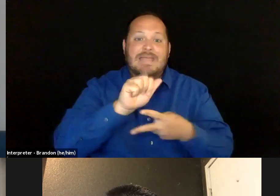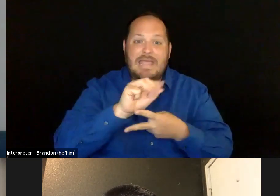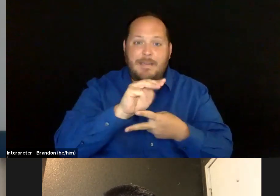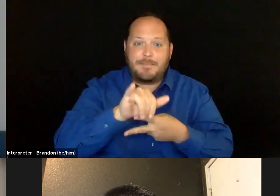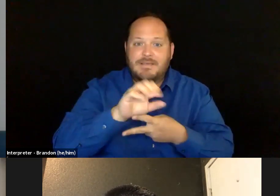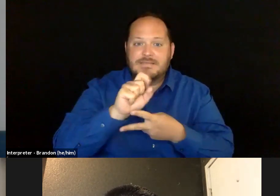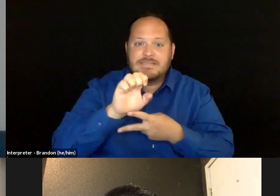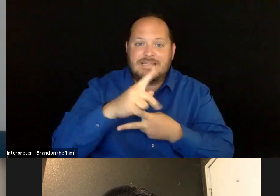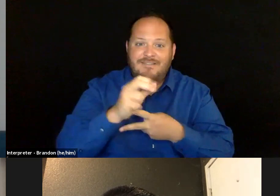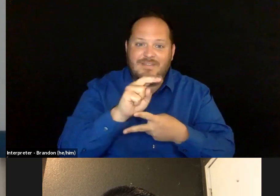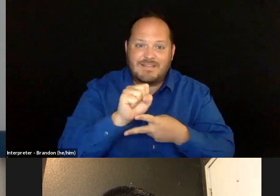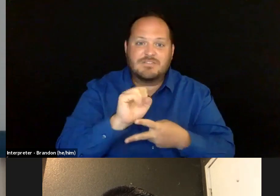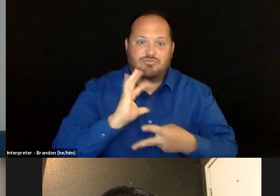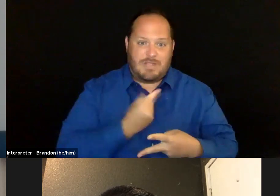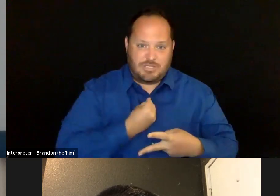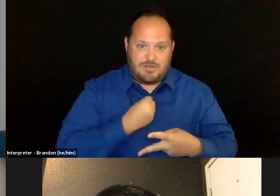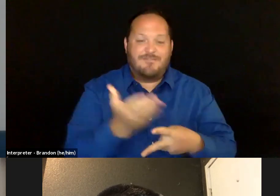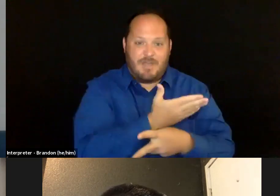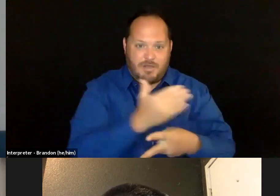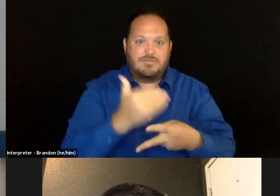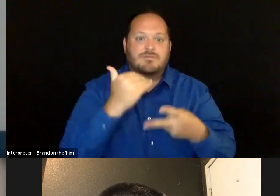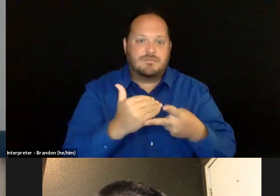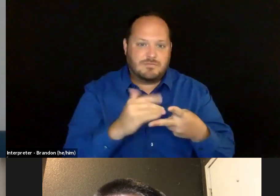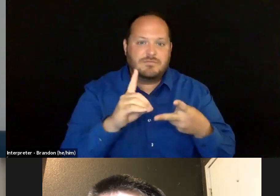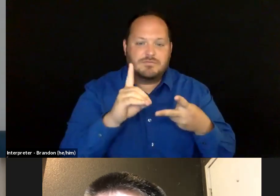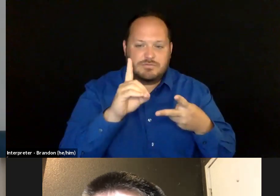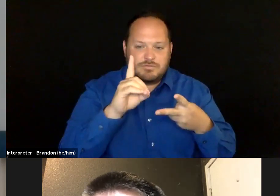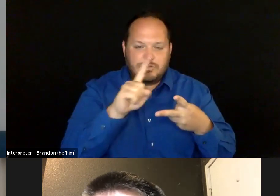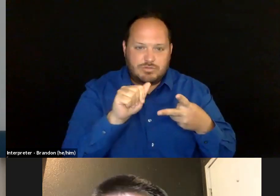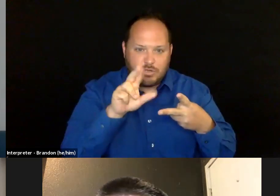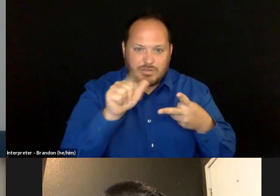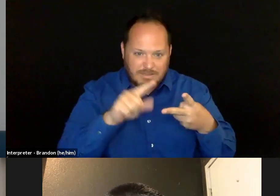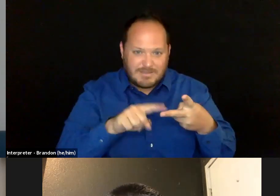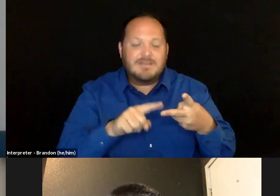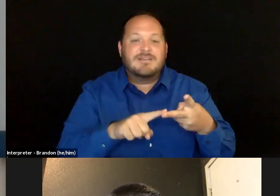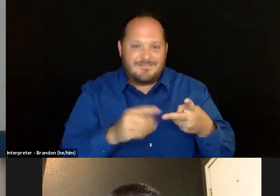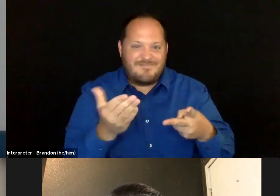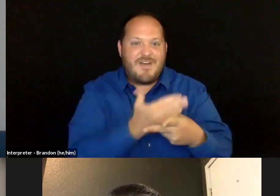Particularly Black and Brown LGBT people experience significant discrimination.